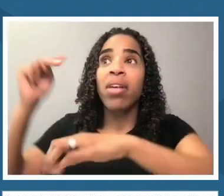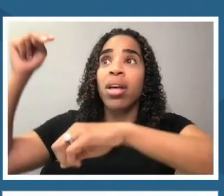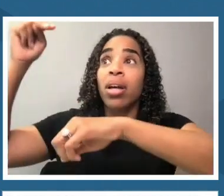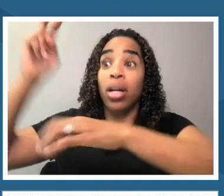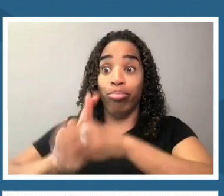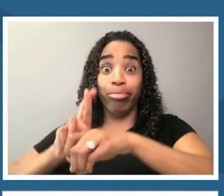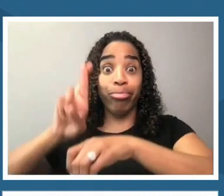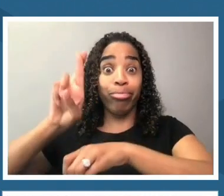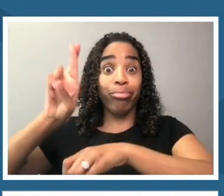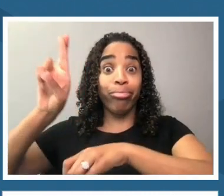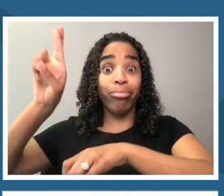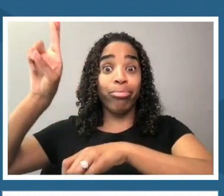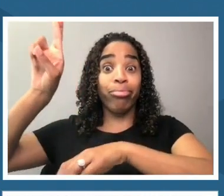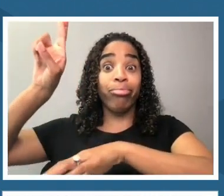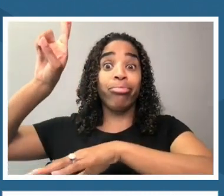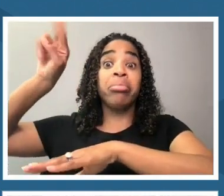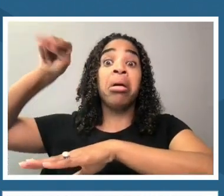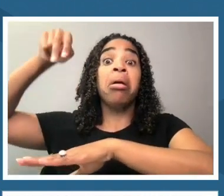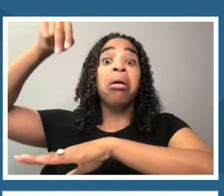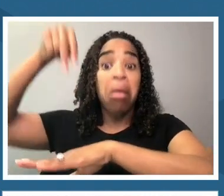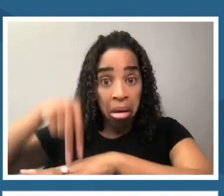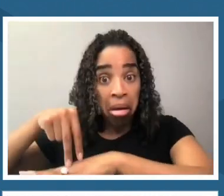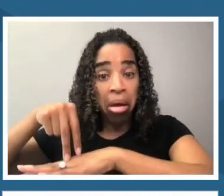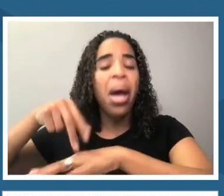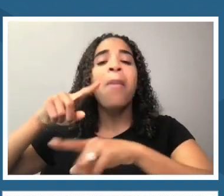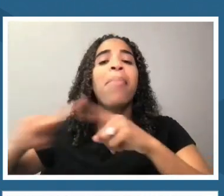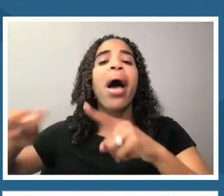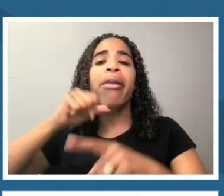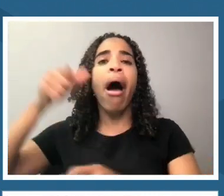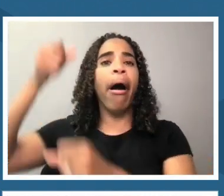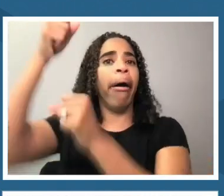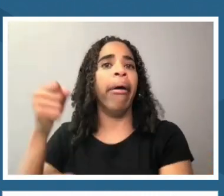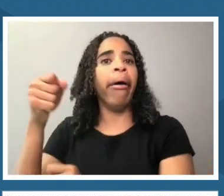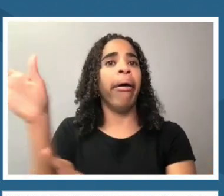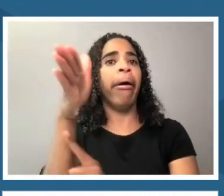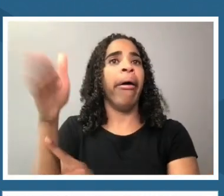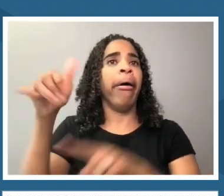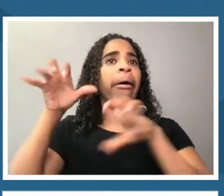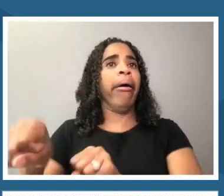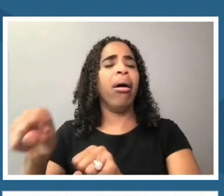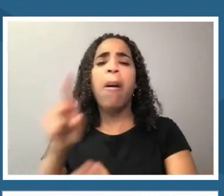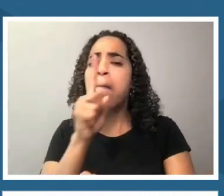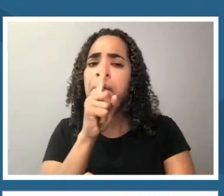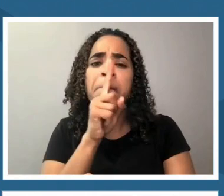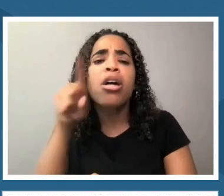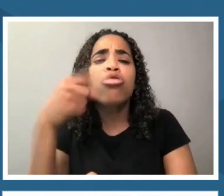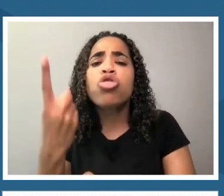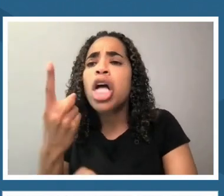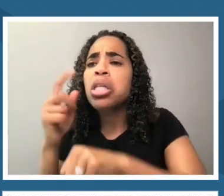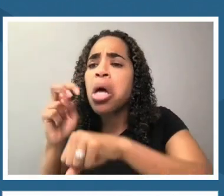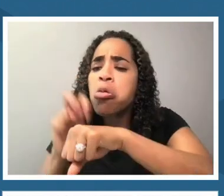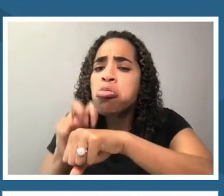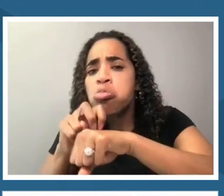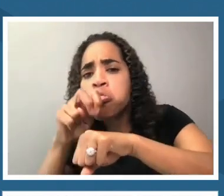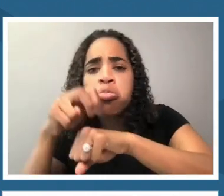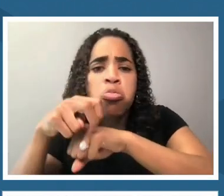colonizing them there's some there's some issues around